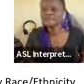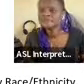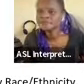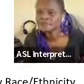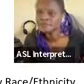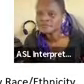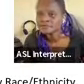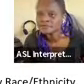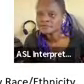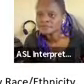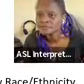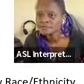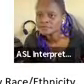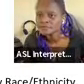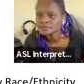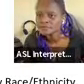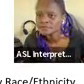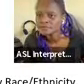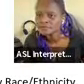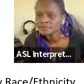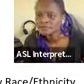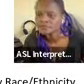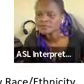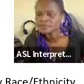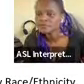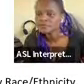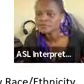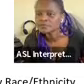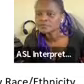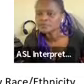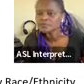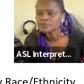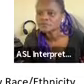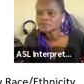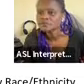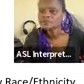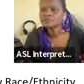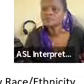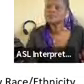vaccinated, especially in the Latinx population compared to the white